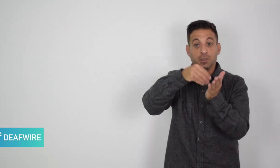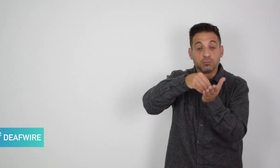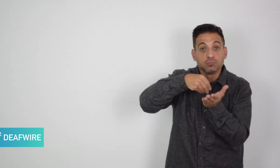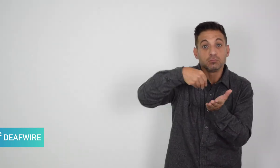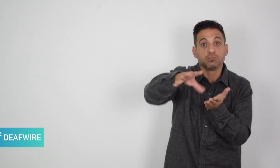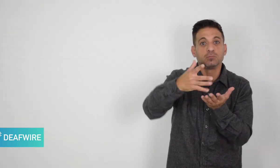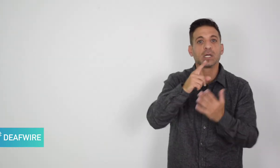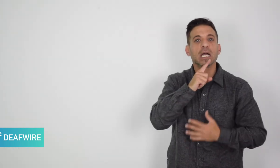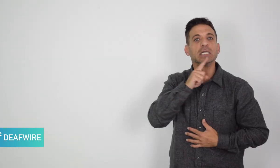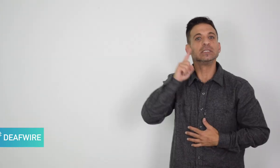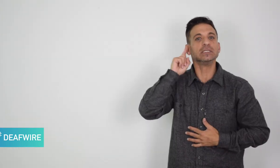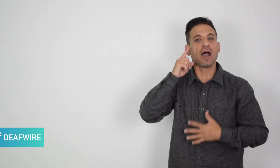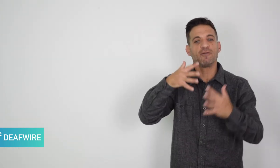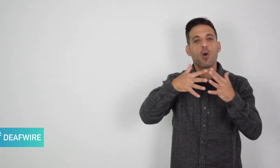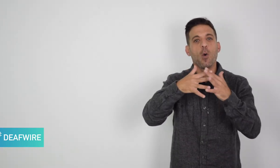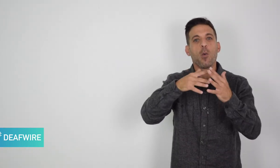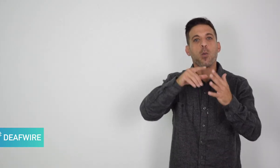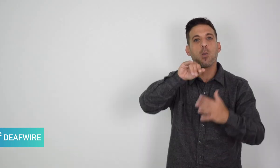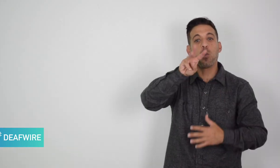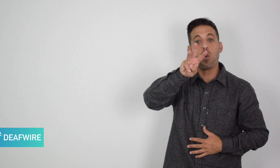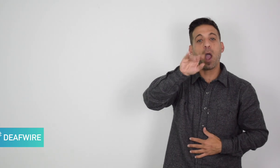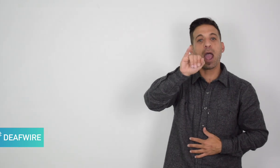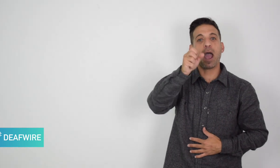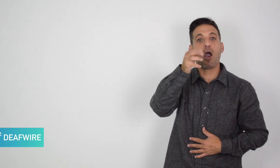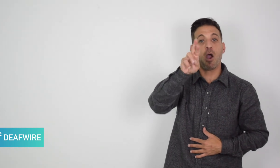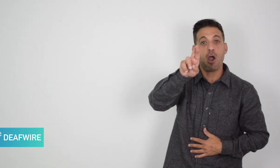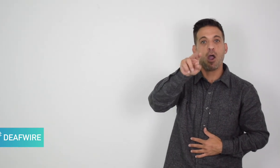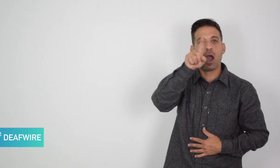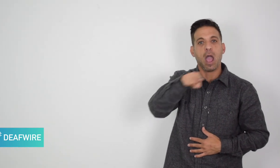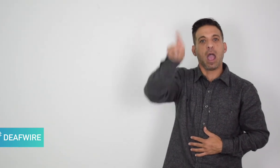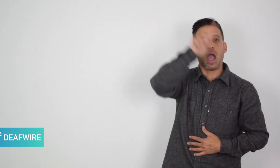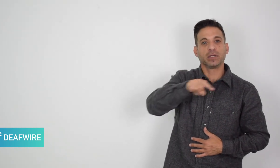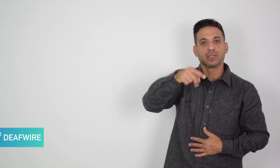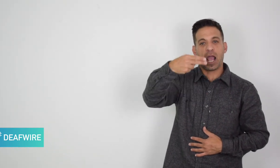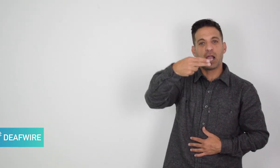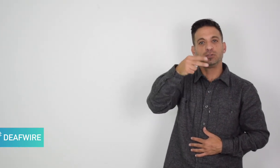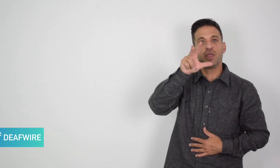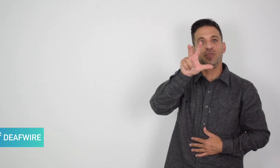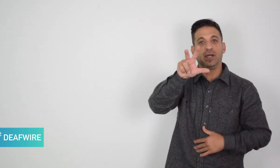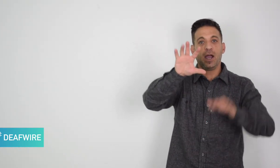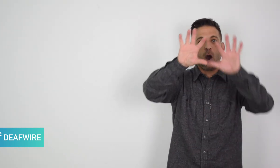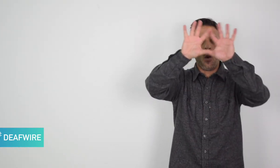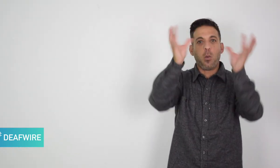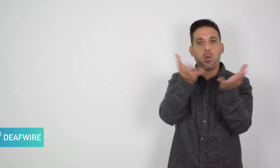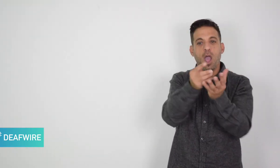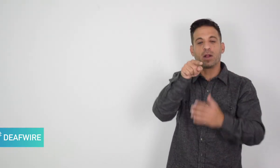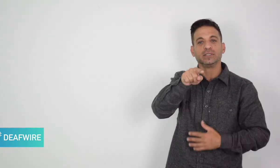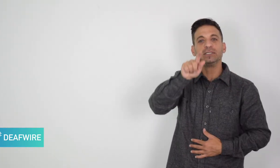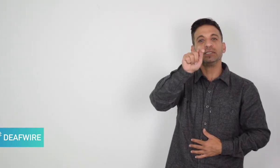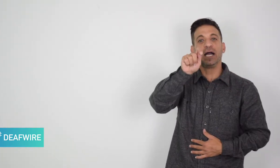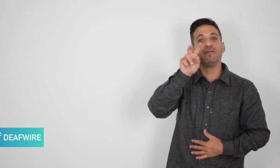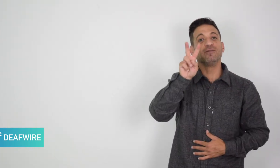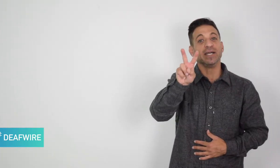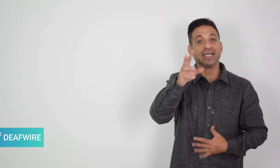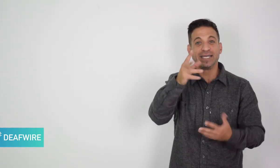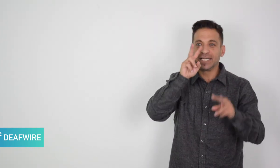in landscape format to deafwire@h3world.tv.